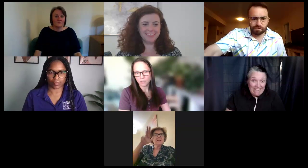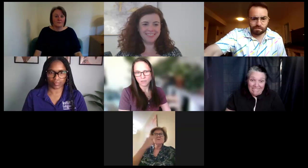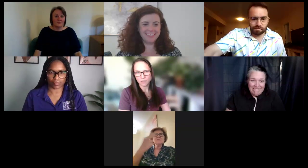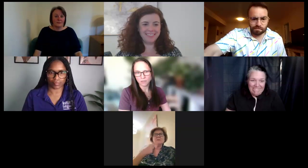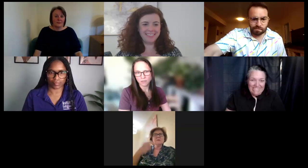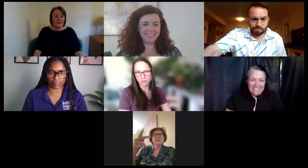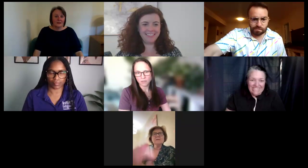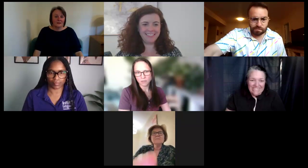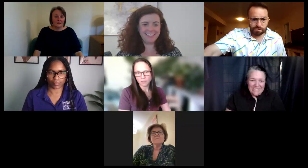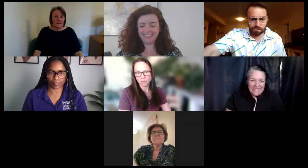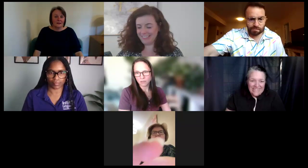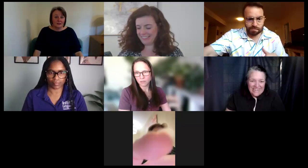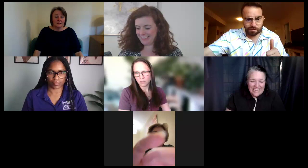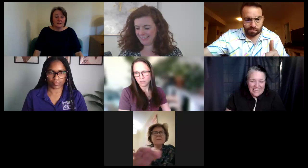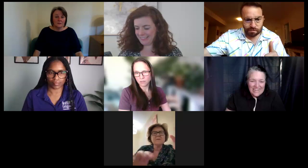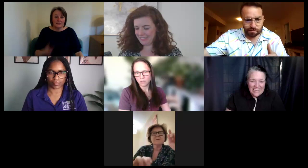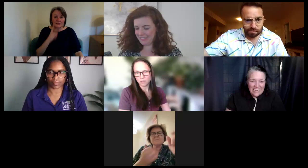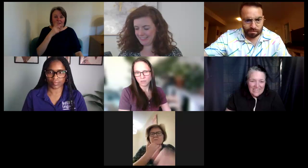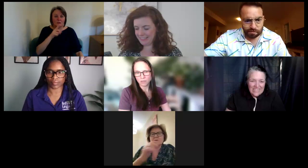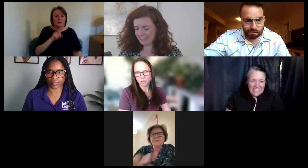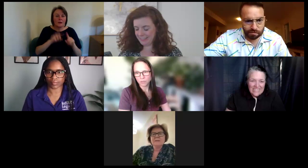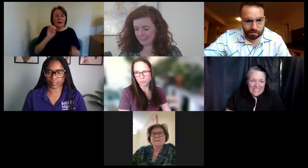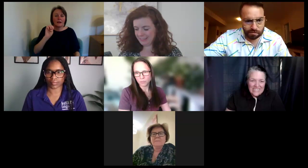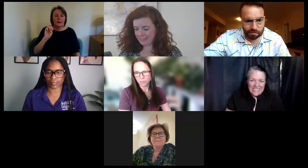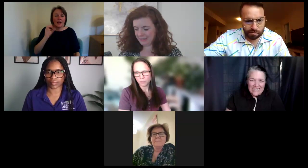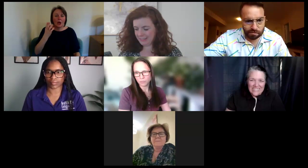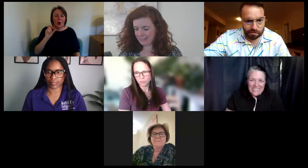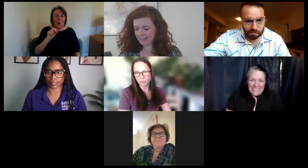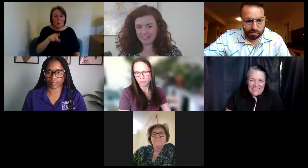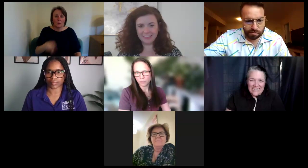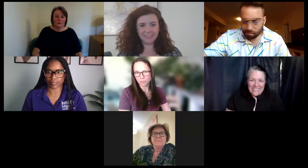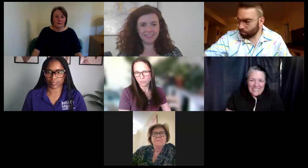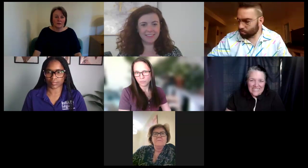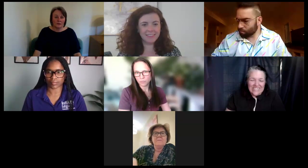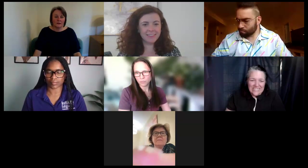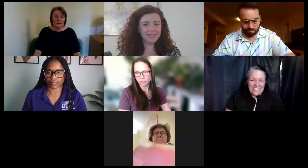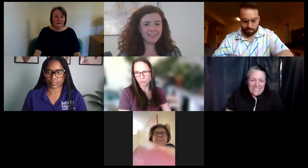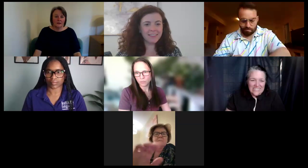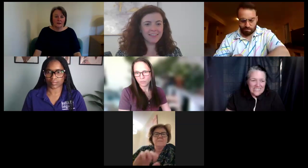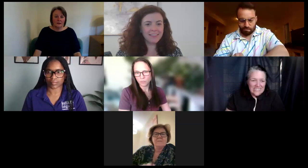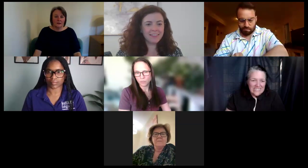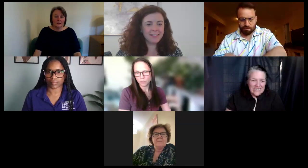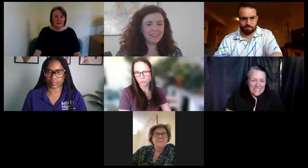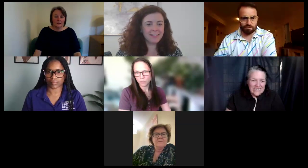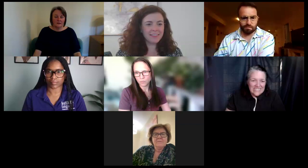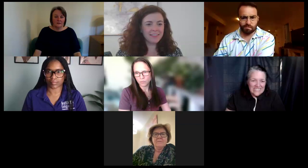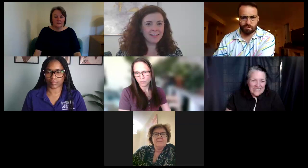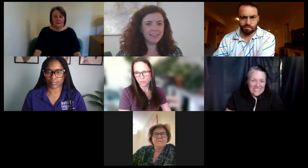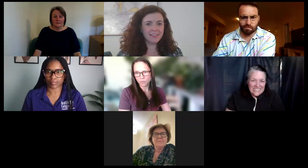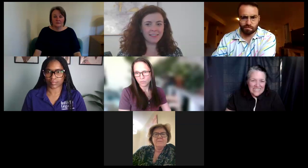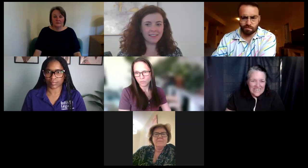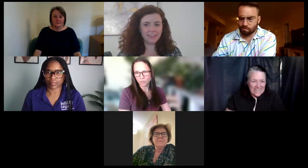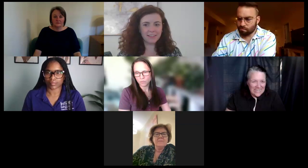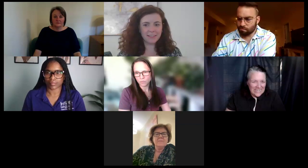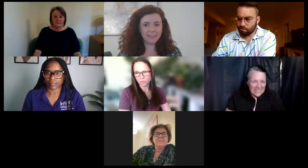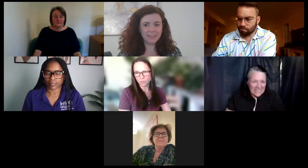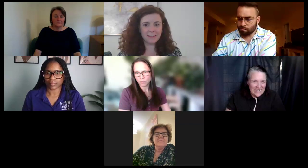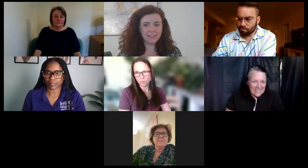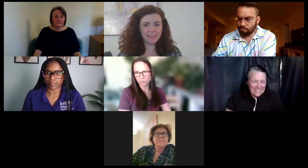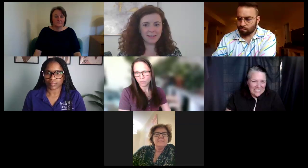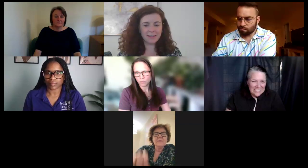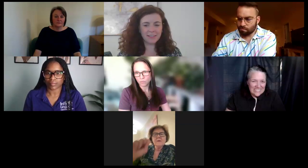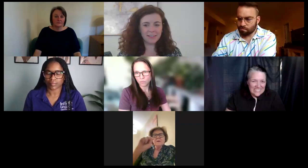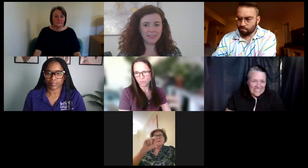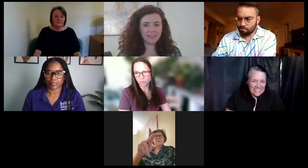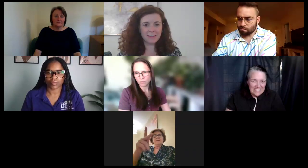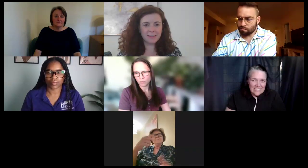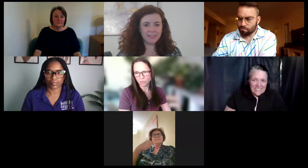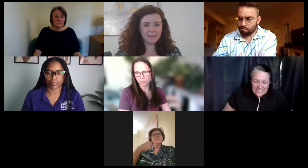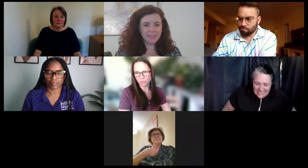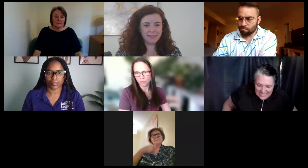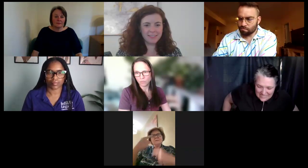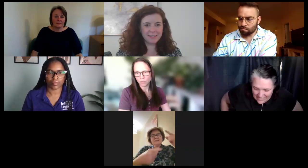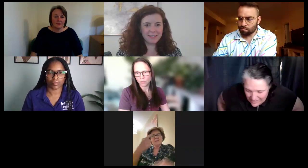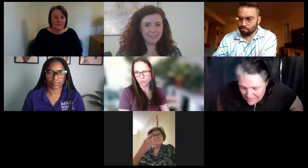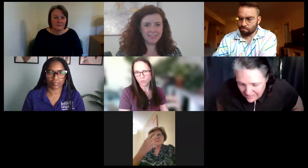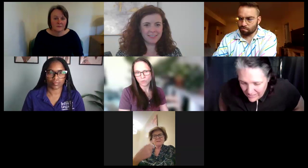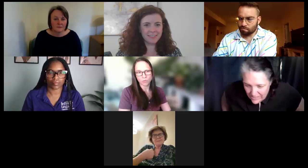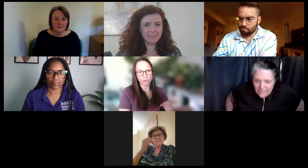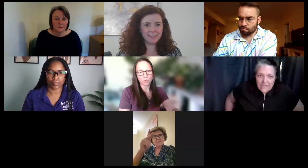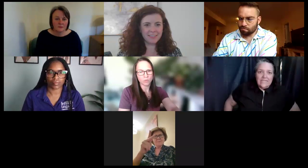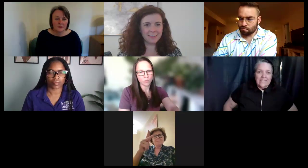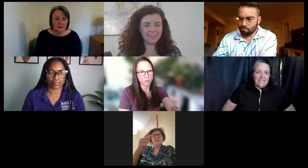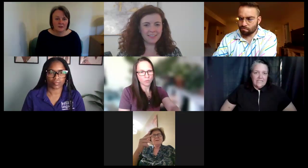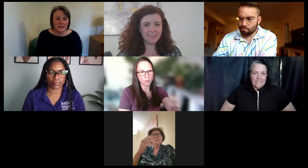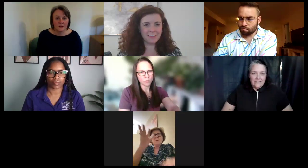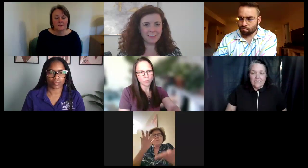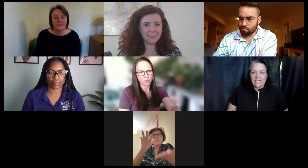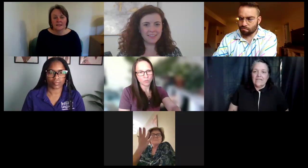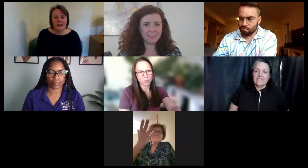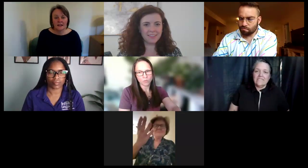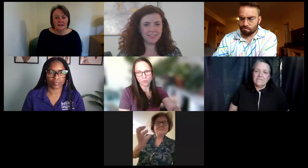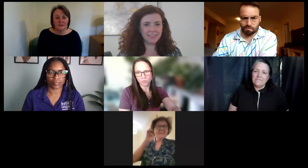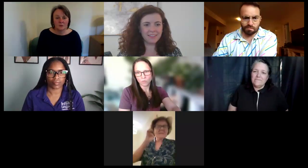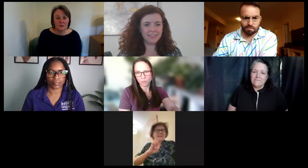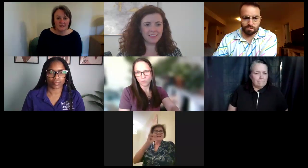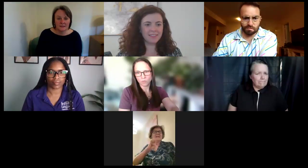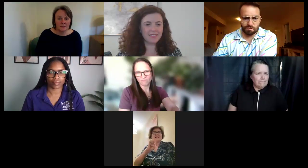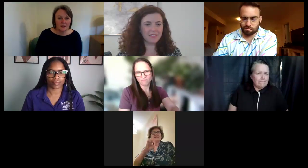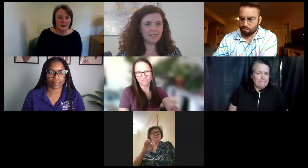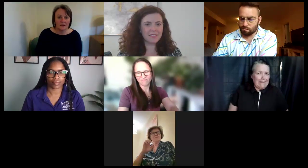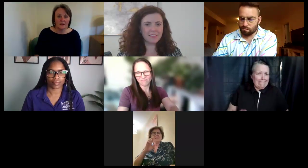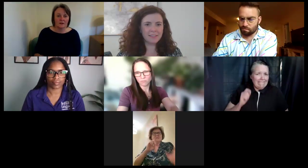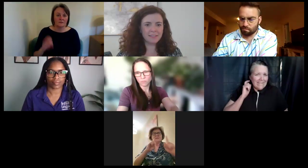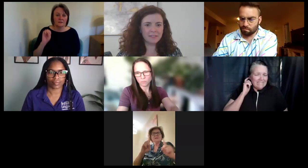Can you see me? (ECHO)